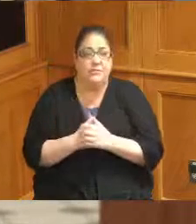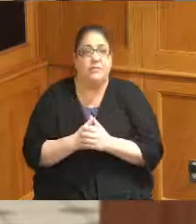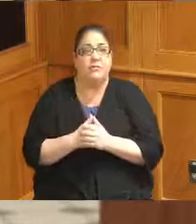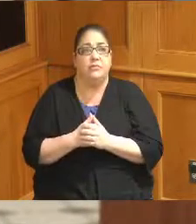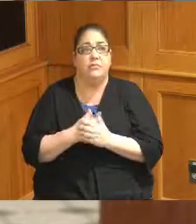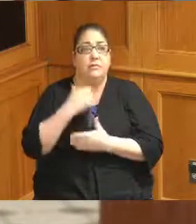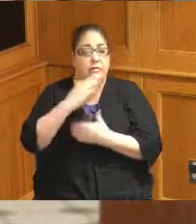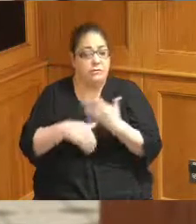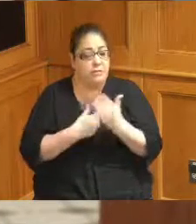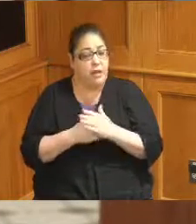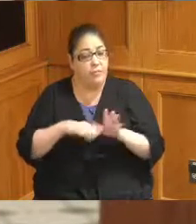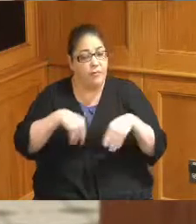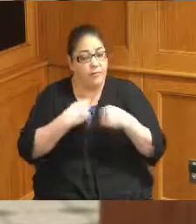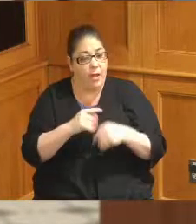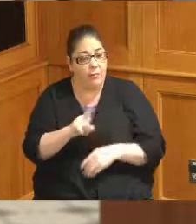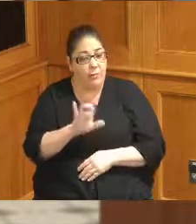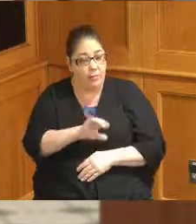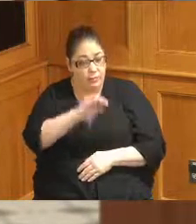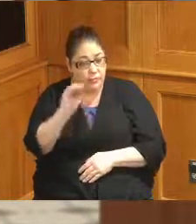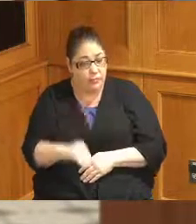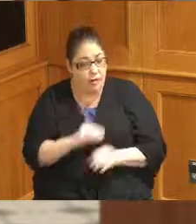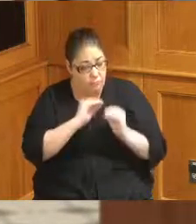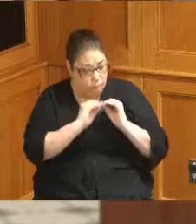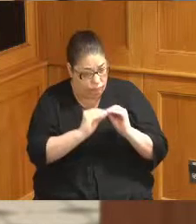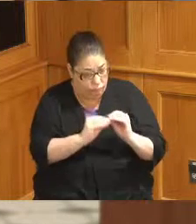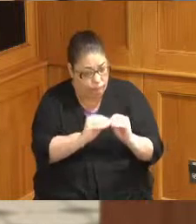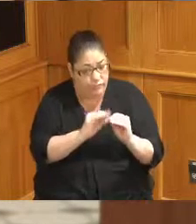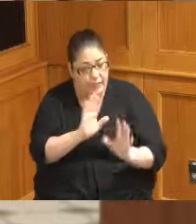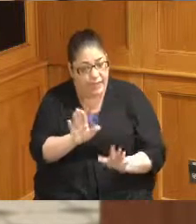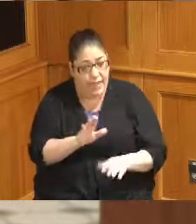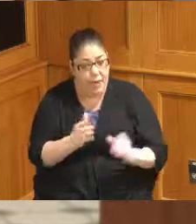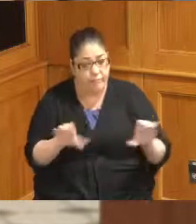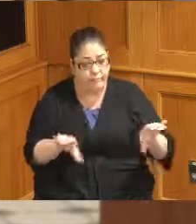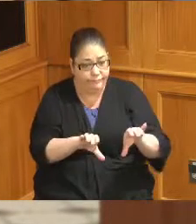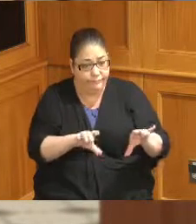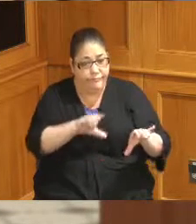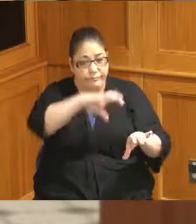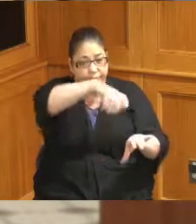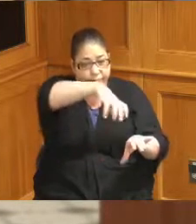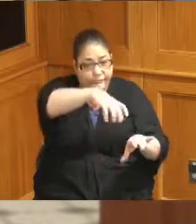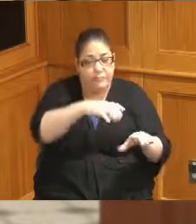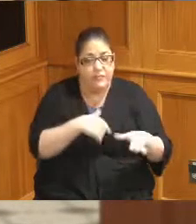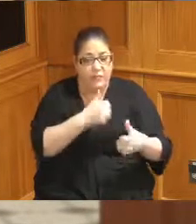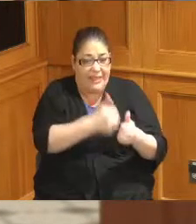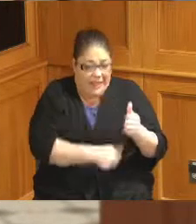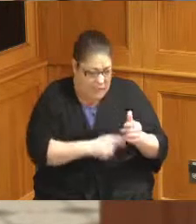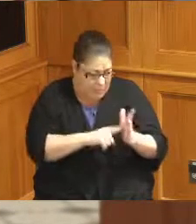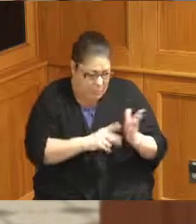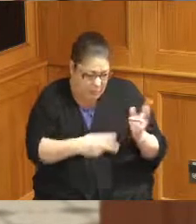the maintenance that contract will be as needed as a service is required on each fire hydrant so